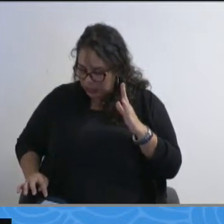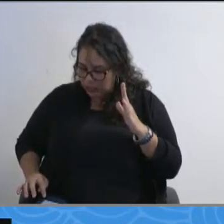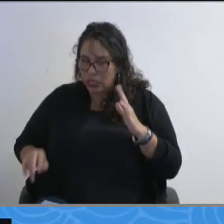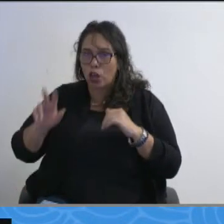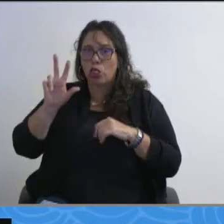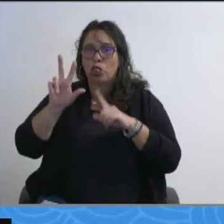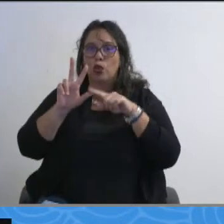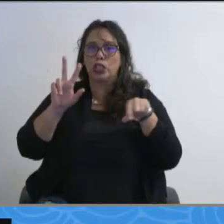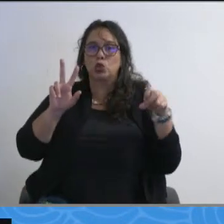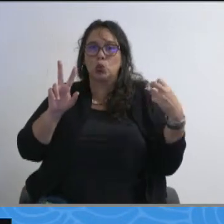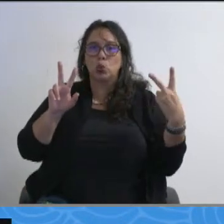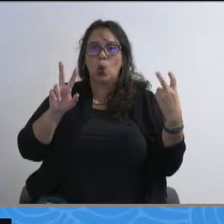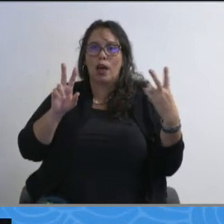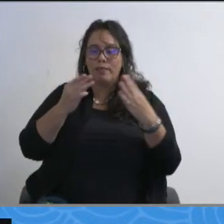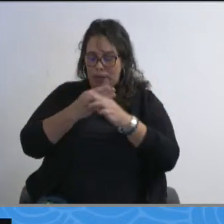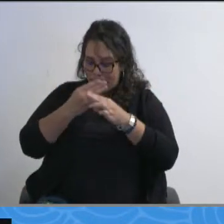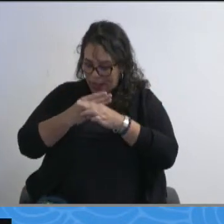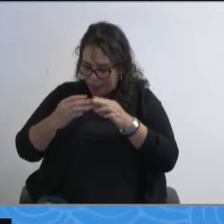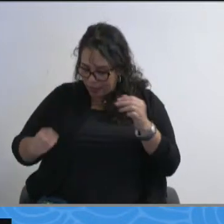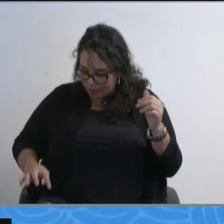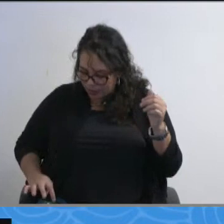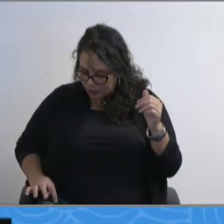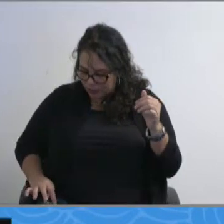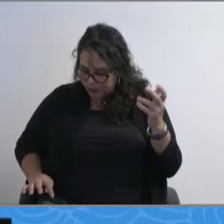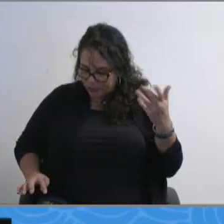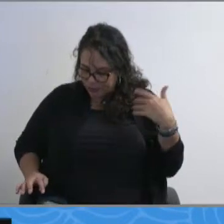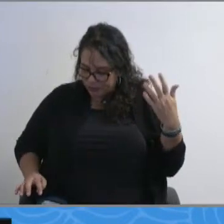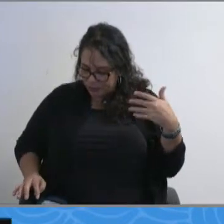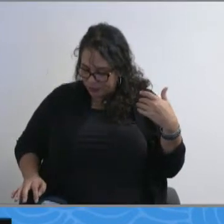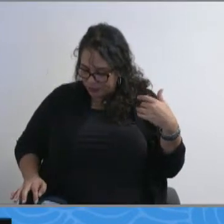And that's because when we looked at trends